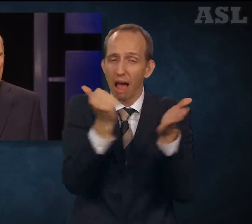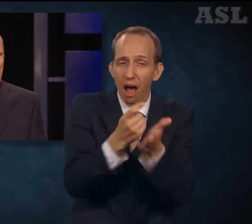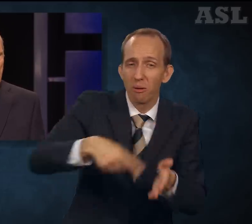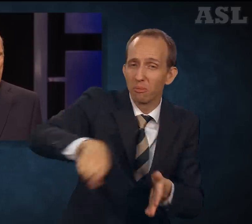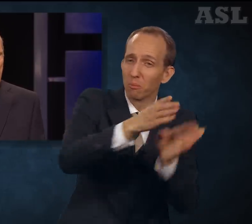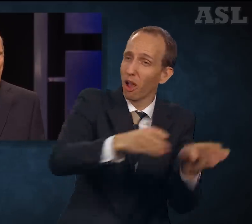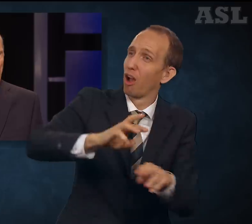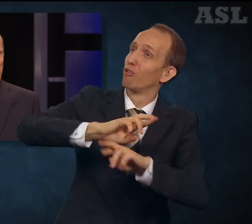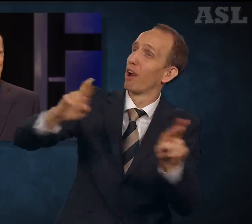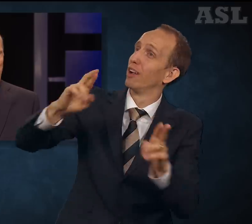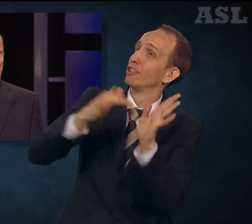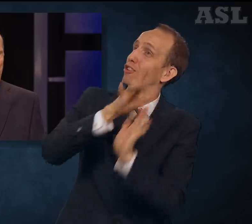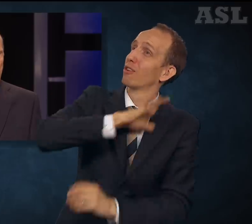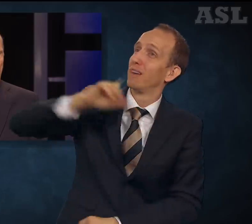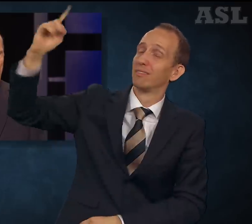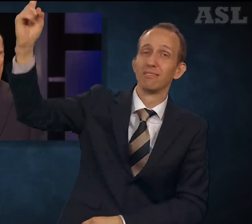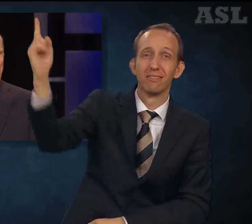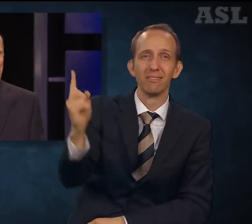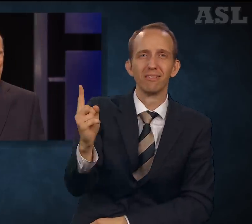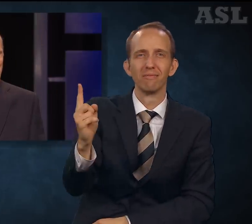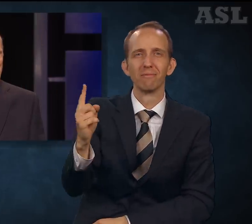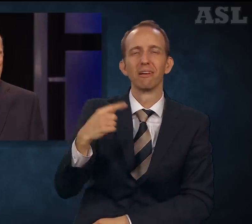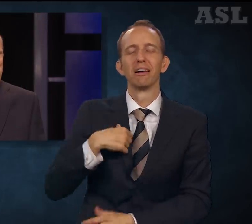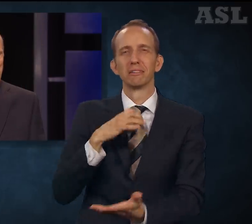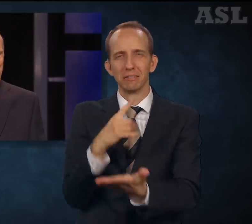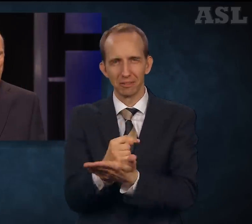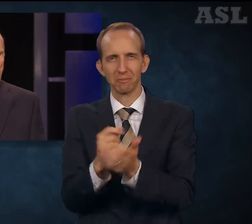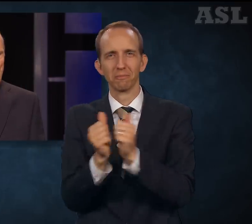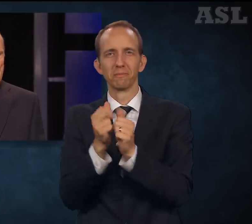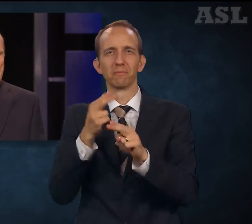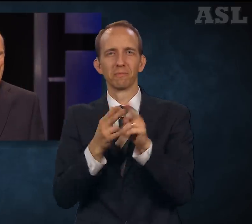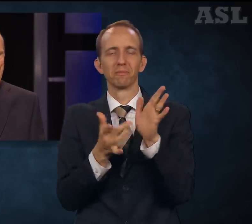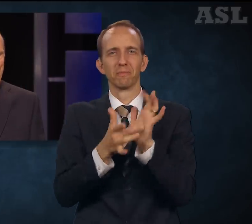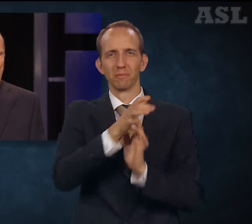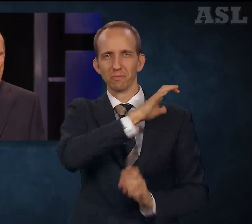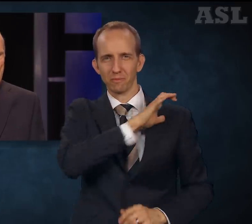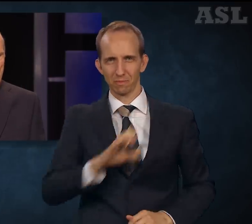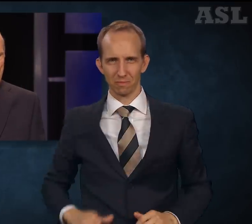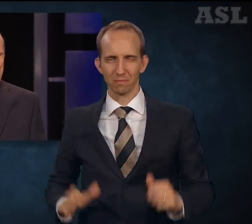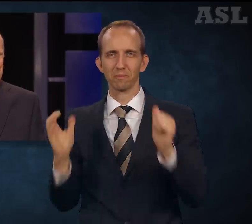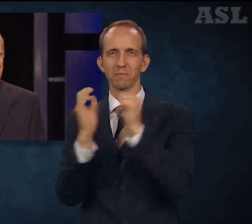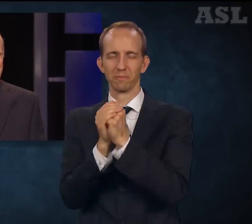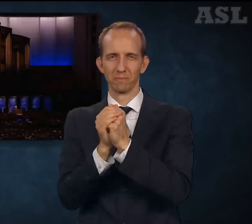DAY"! I SO TESTIFY IN THE NAME OF JESUS CHRIST, AMEN.